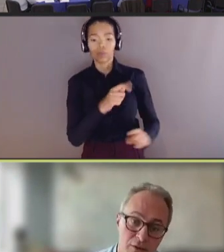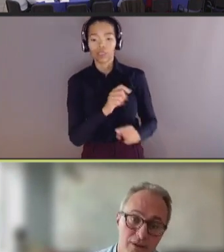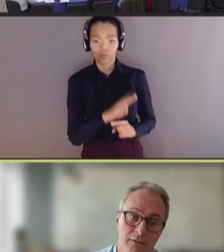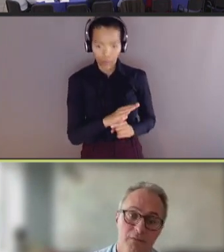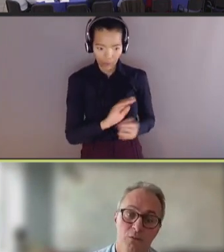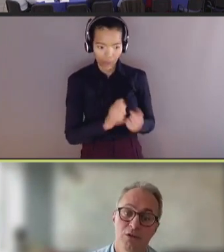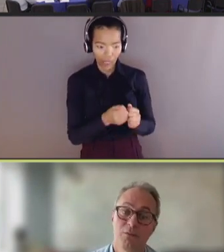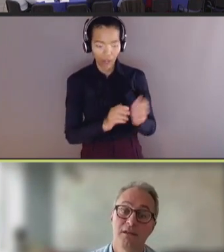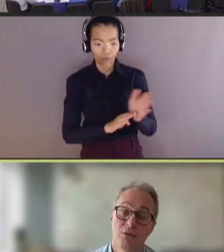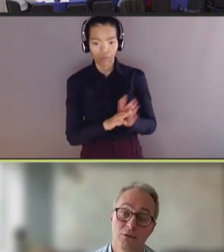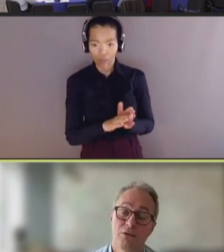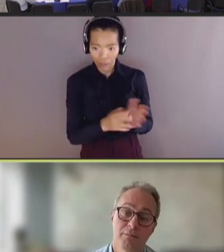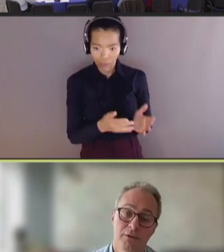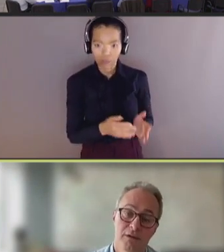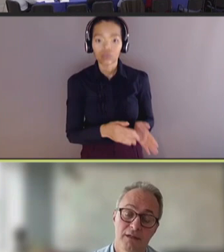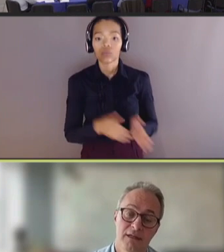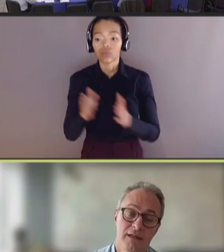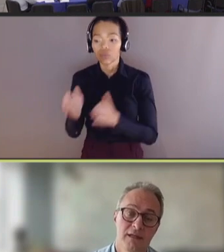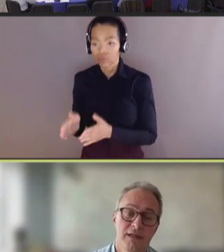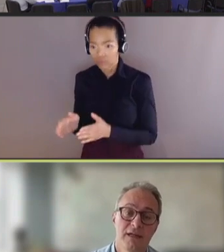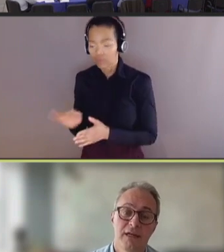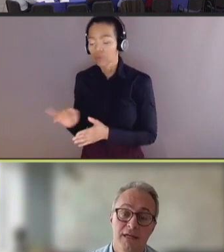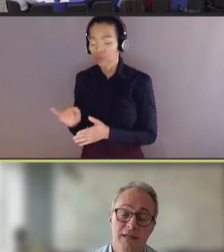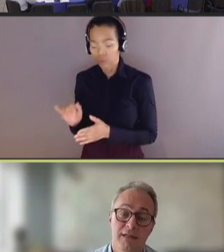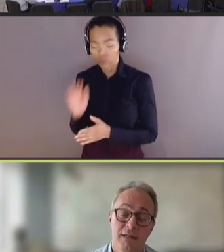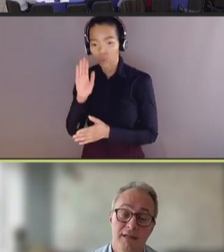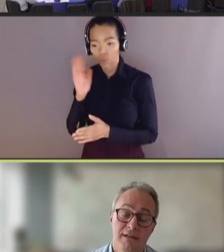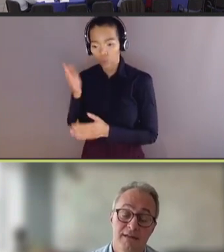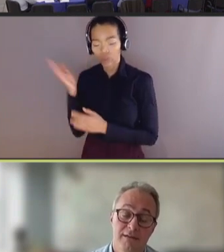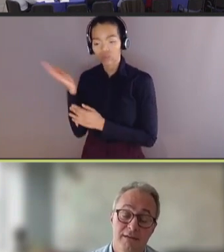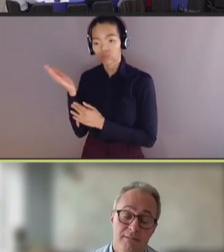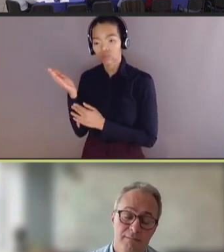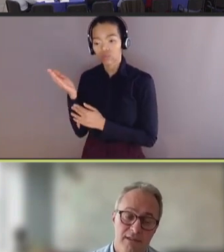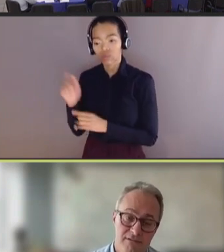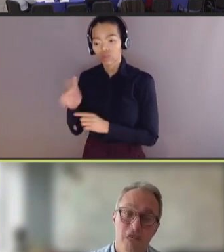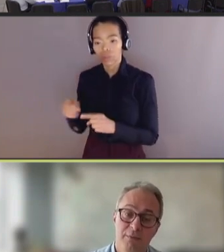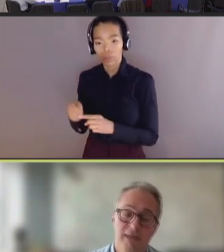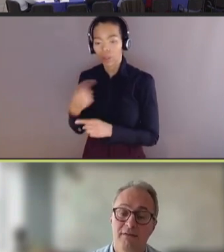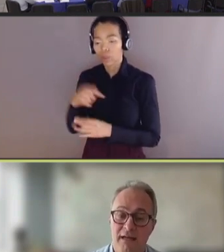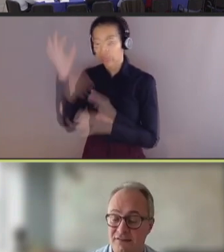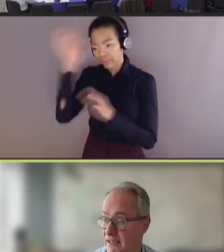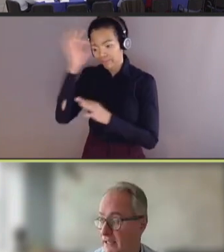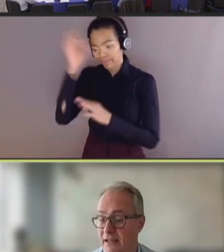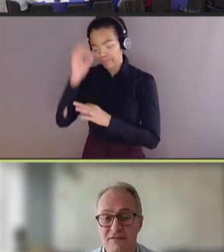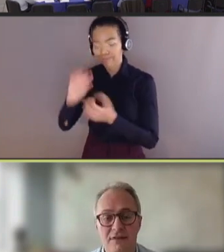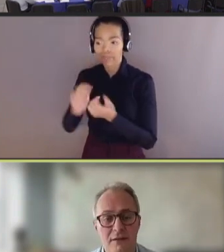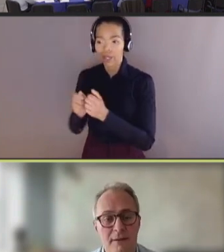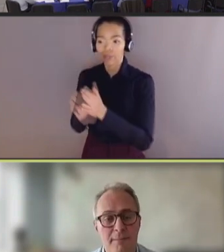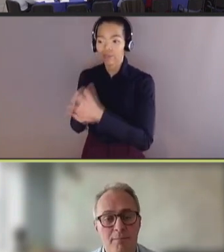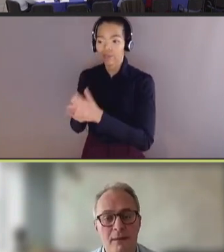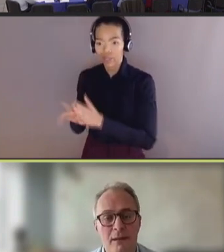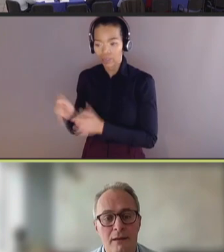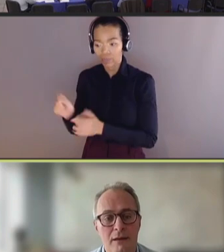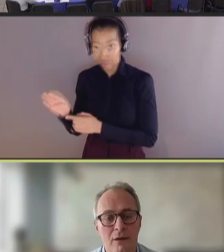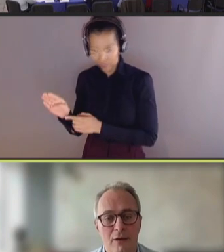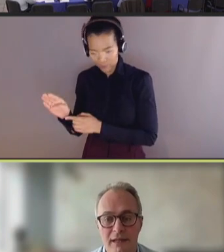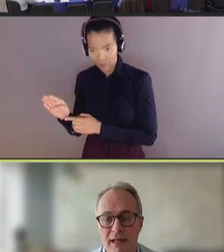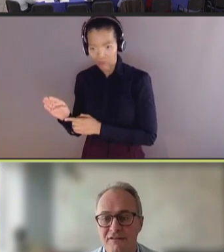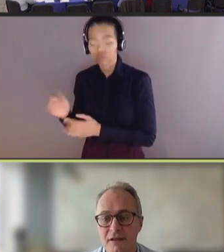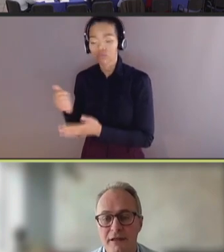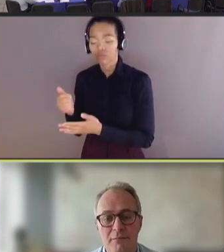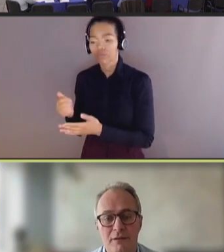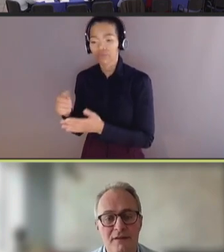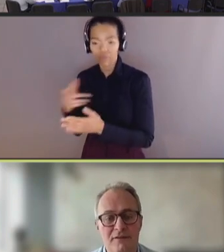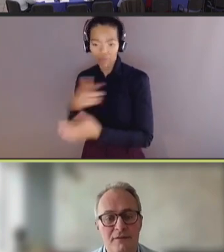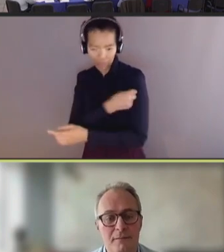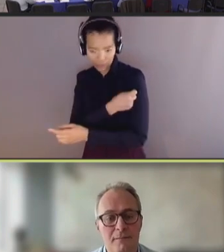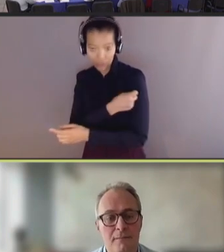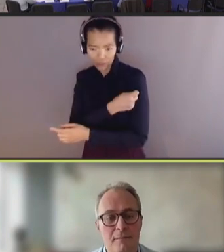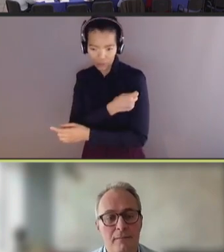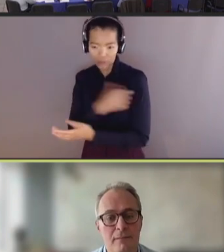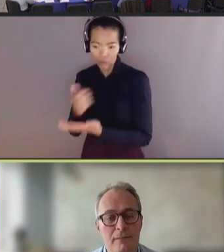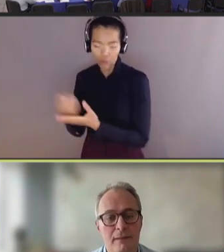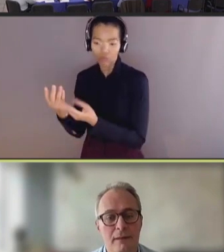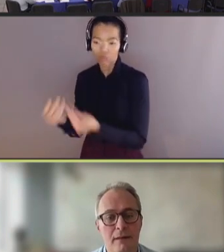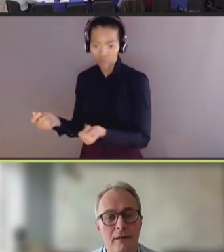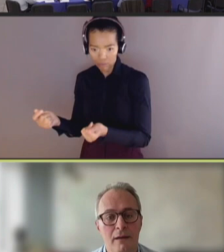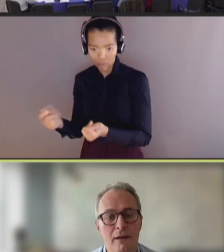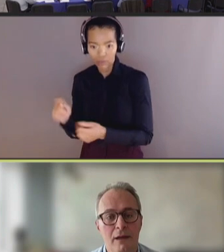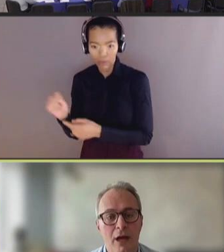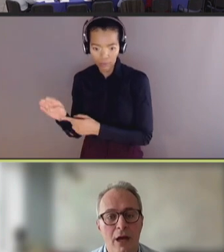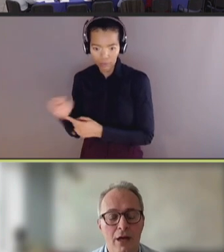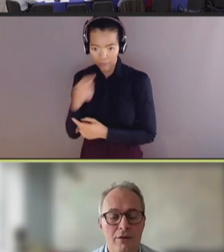talk about what we don't know about developing a vaccine against TB. Okay. Next slide, please.